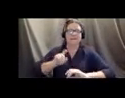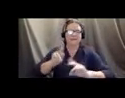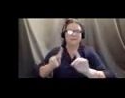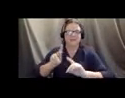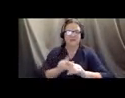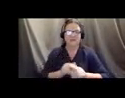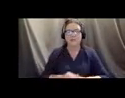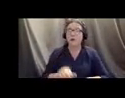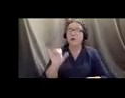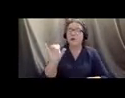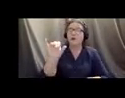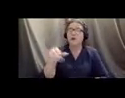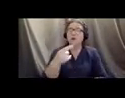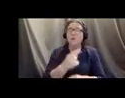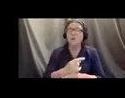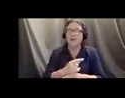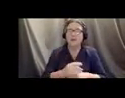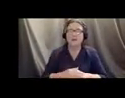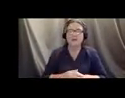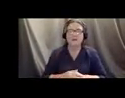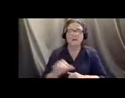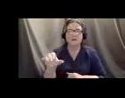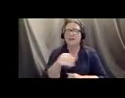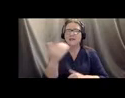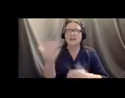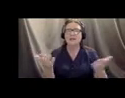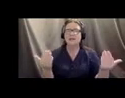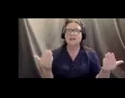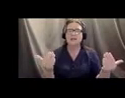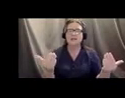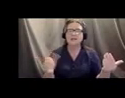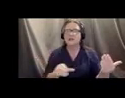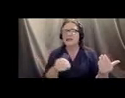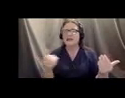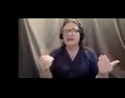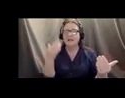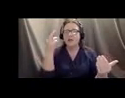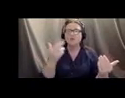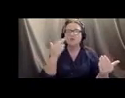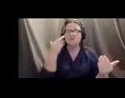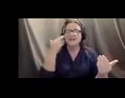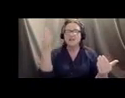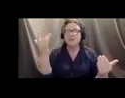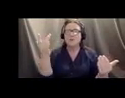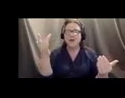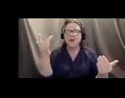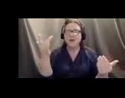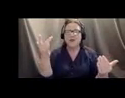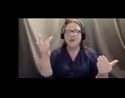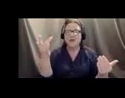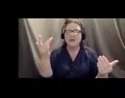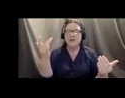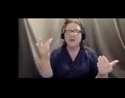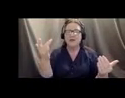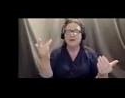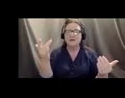And also if there's anything else. Any other reasons that come up for you.